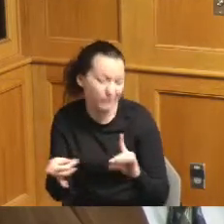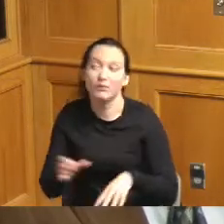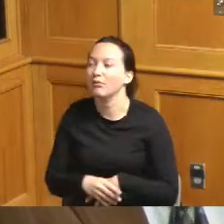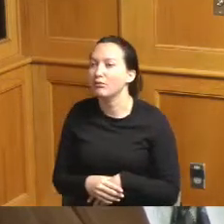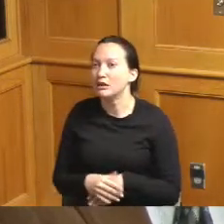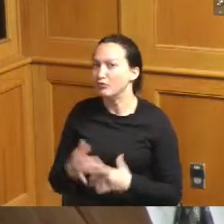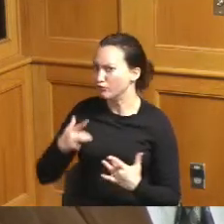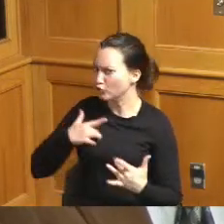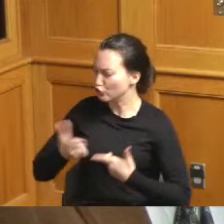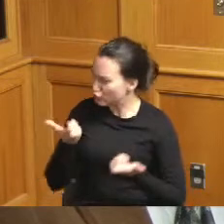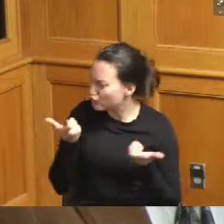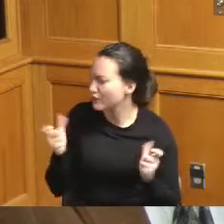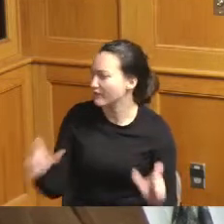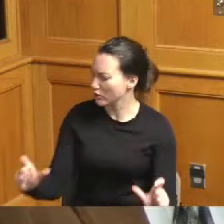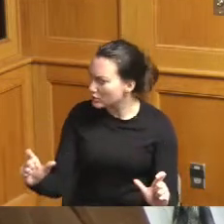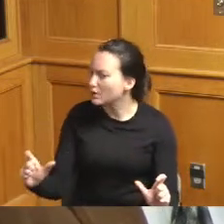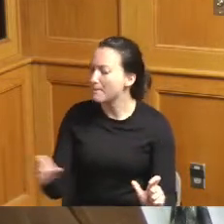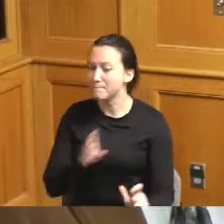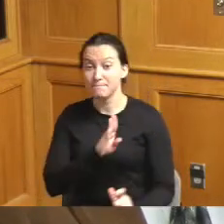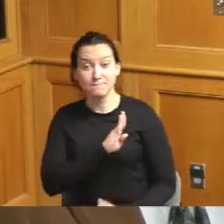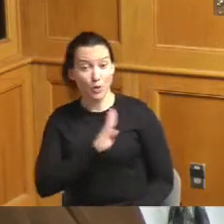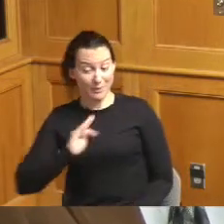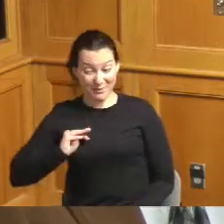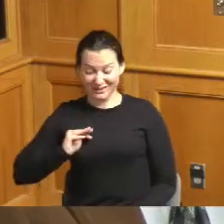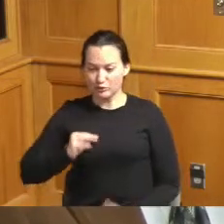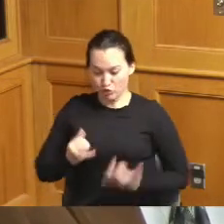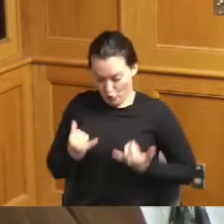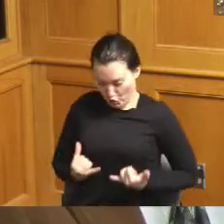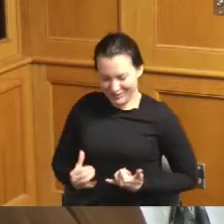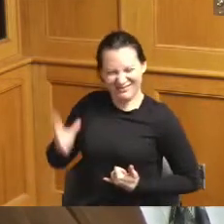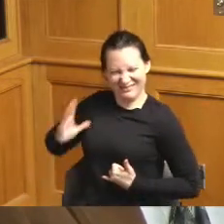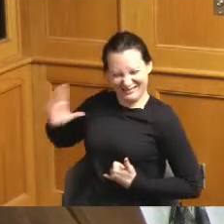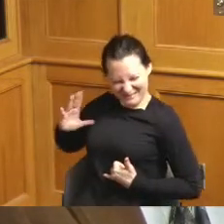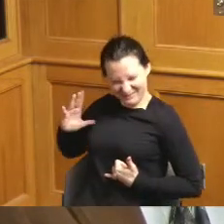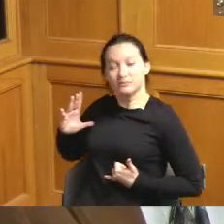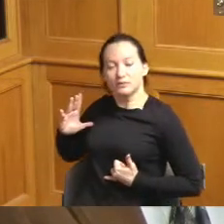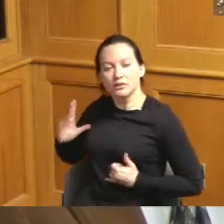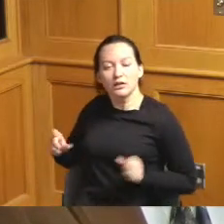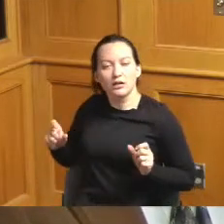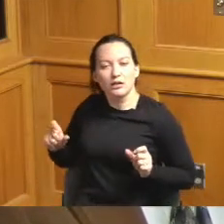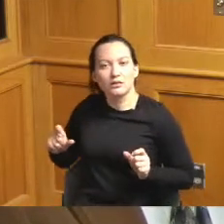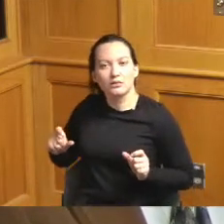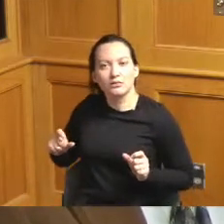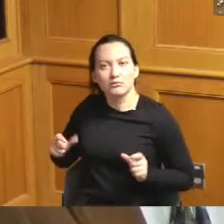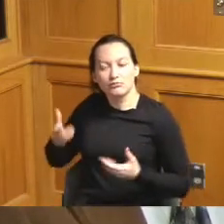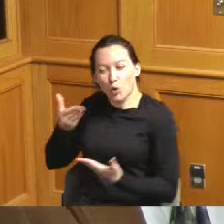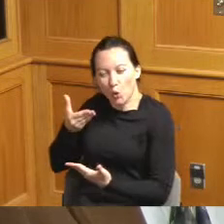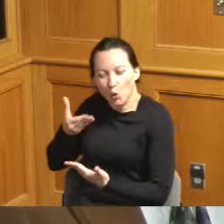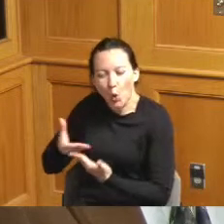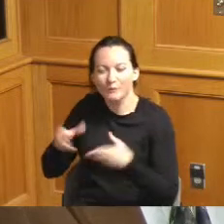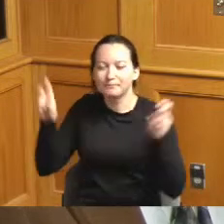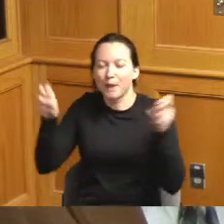a concerted effort that the Board members current and past to get closer to market rate with our